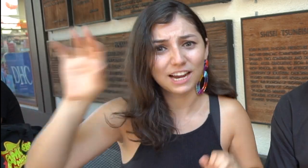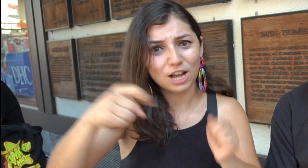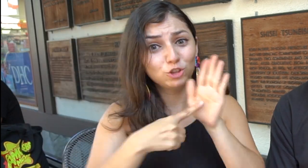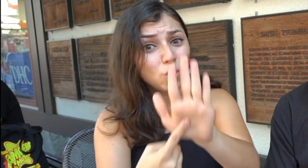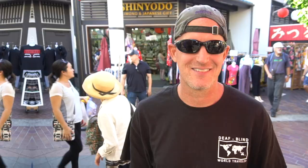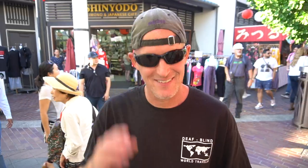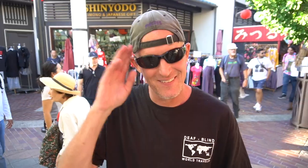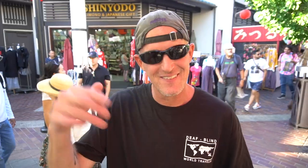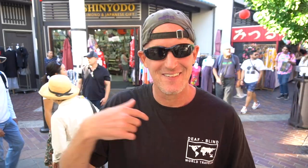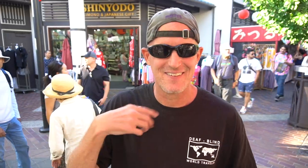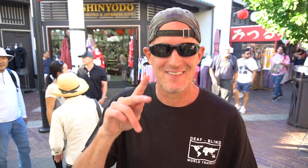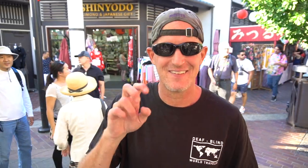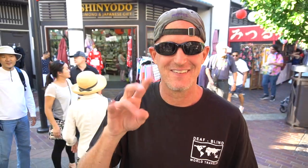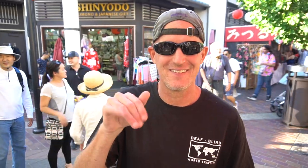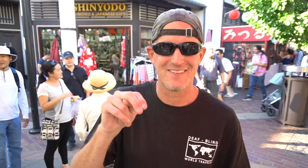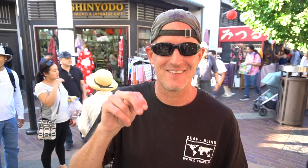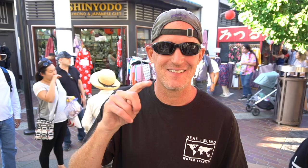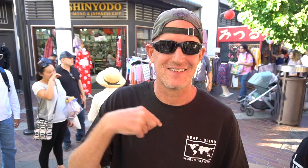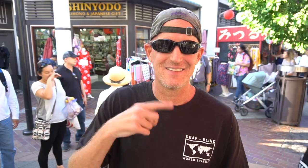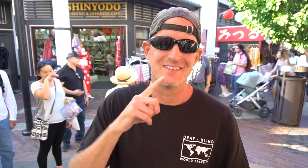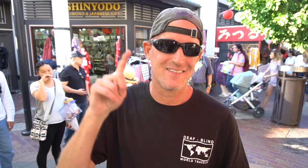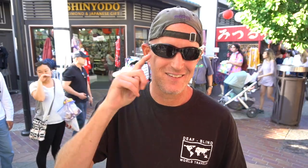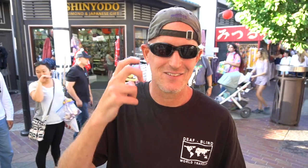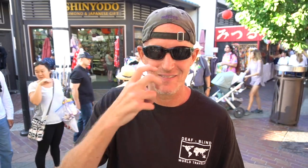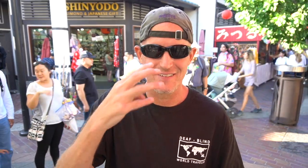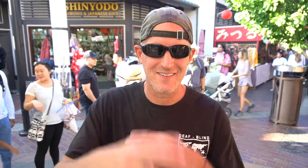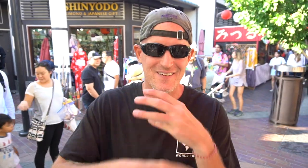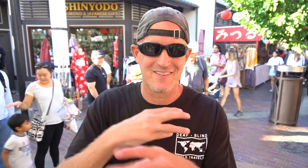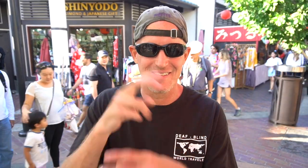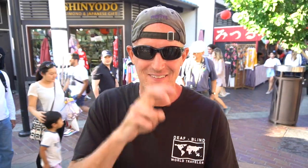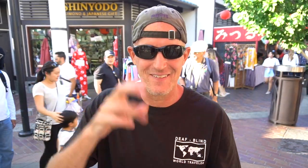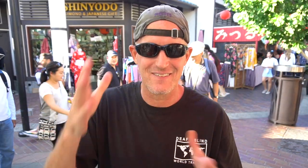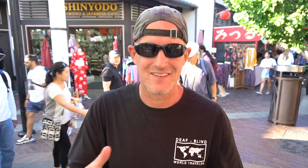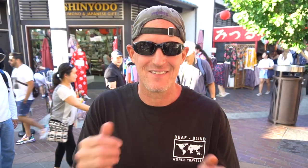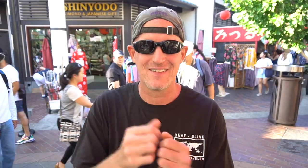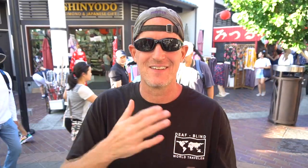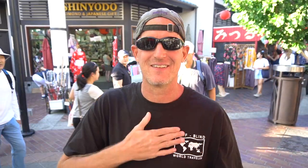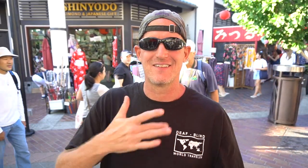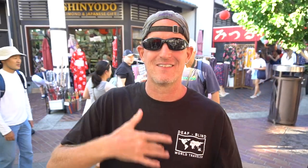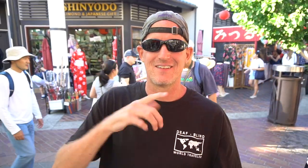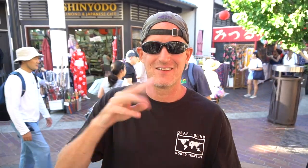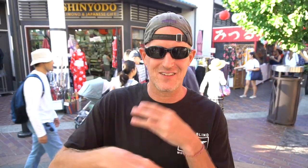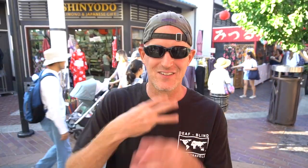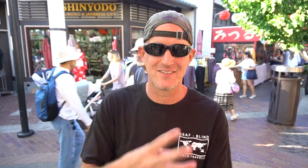but they can show you this! Hello! I'm Kevin. I am a DeafBlind world traveler and I created "Feel The World."